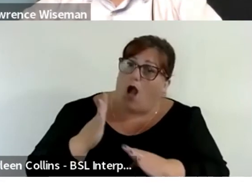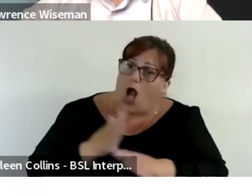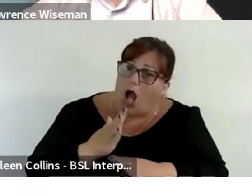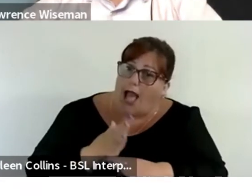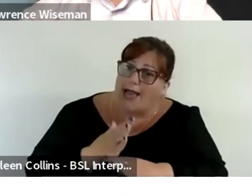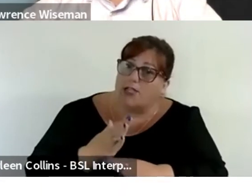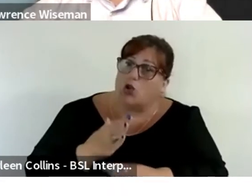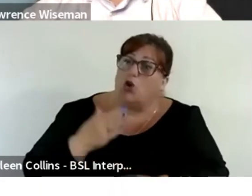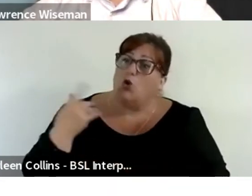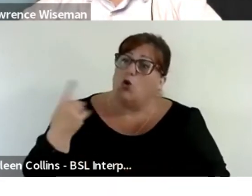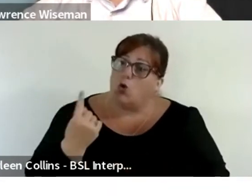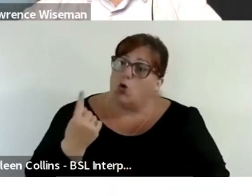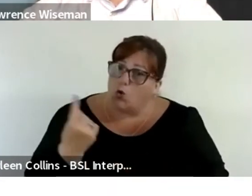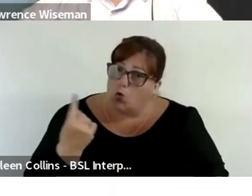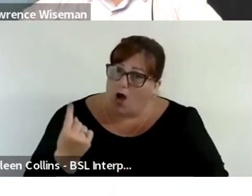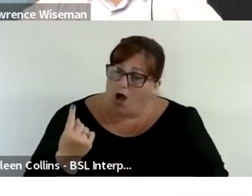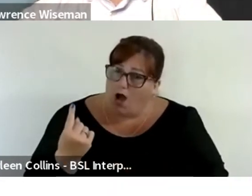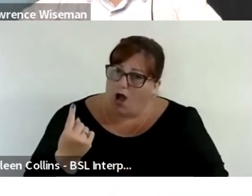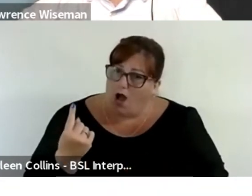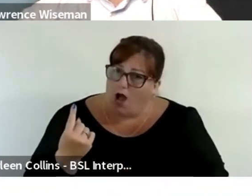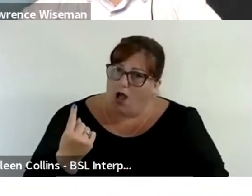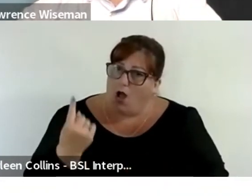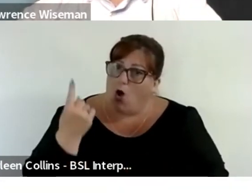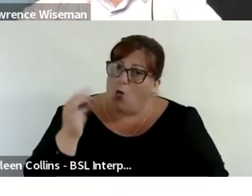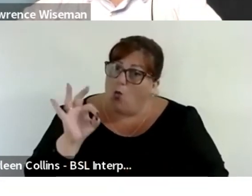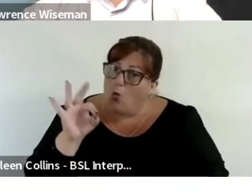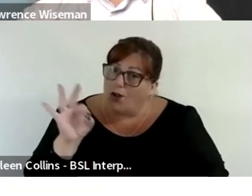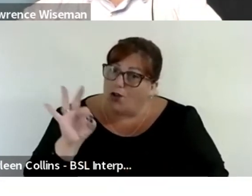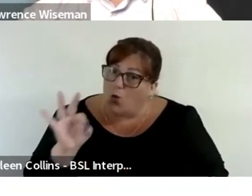the questions I would ask yourself is - are these people I want to work for?